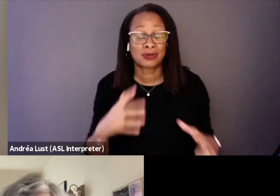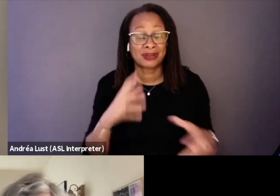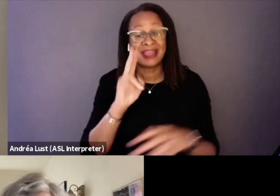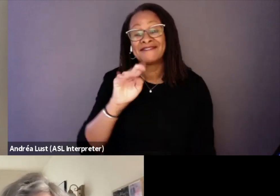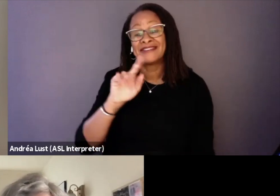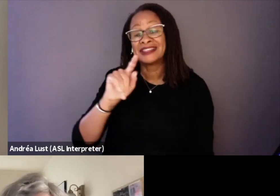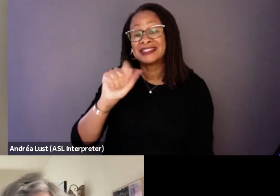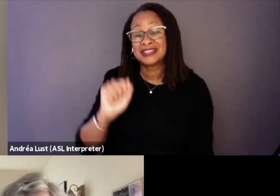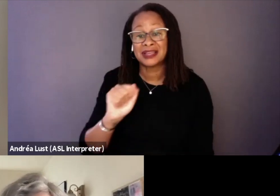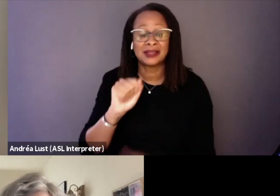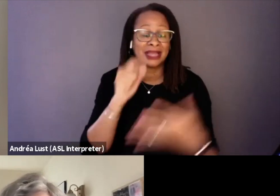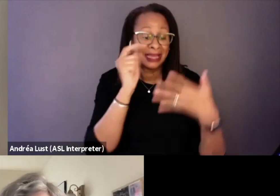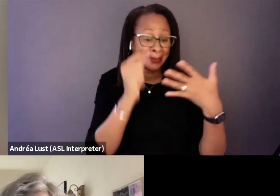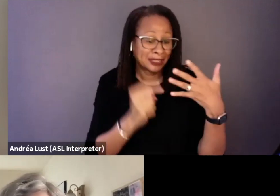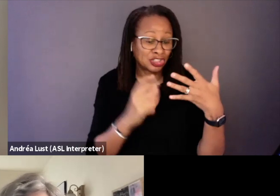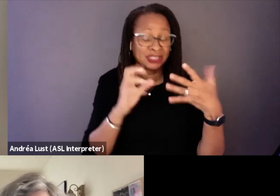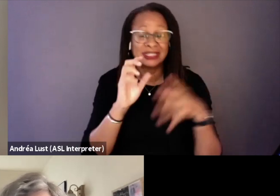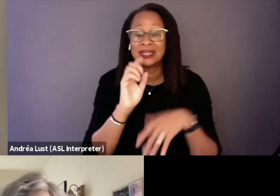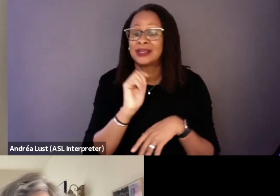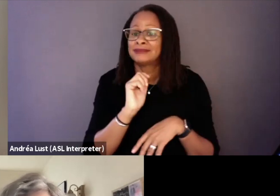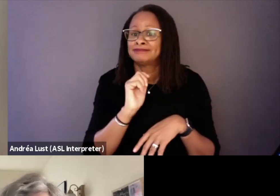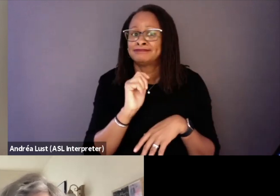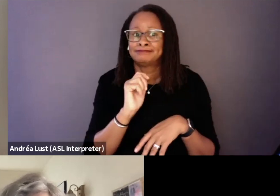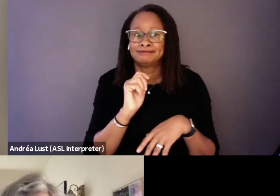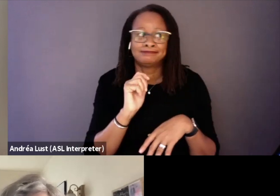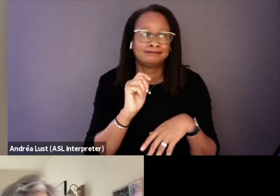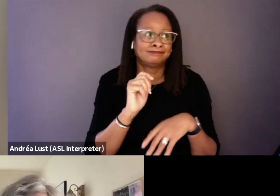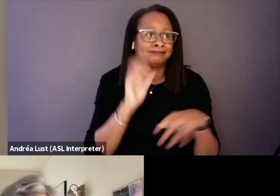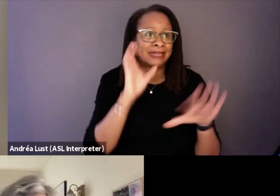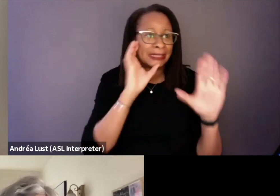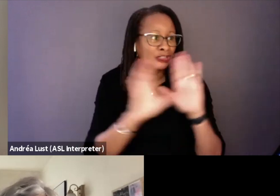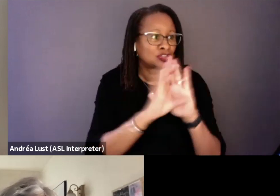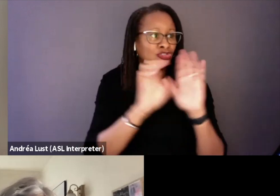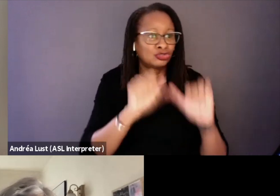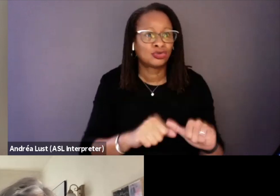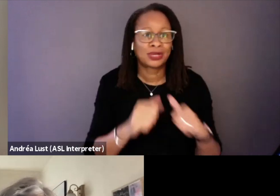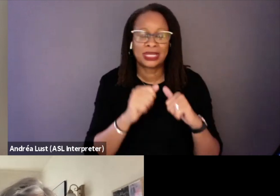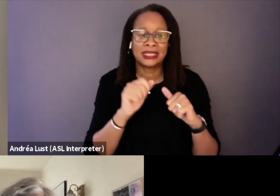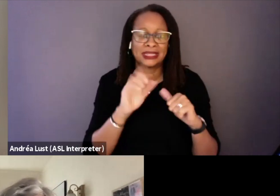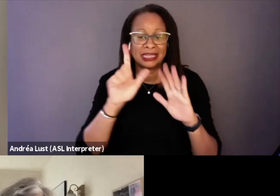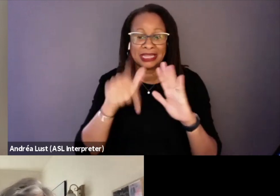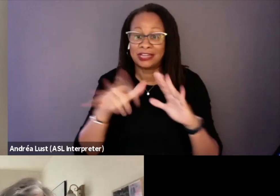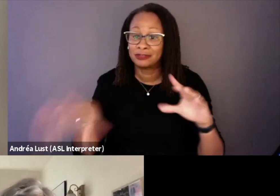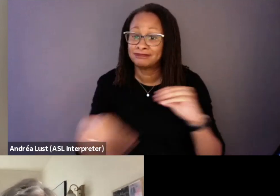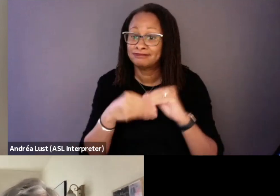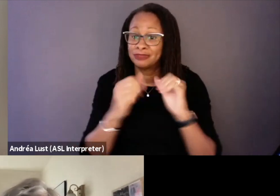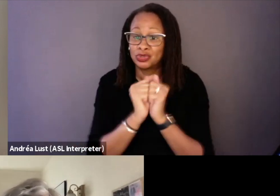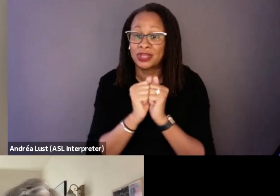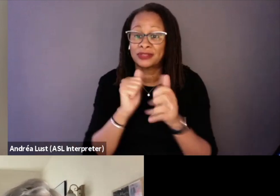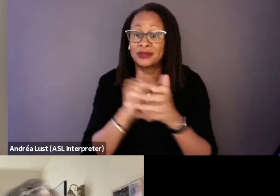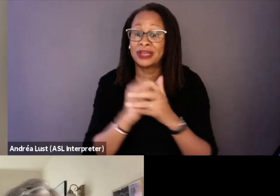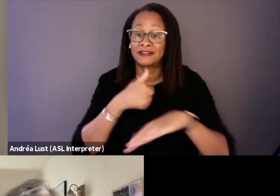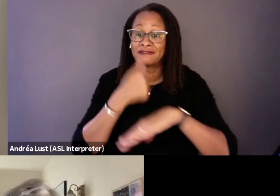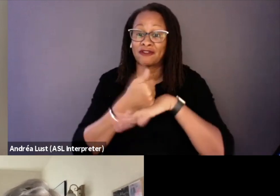and details that you can then later string together in a form that you would find in the editing room.